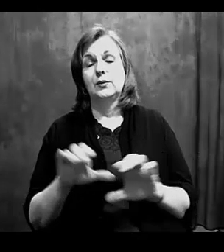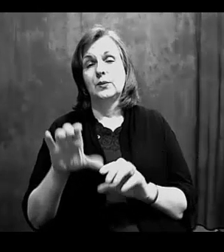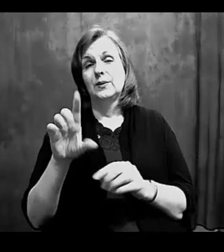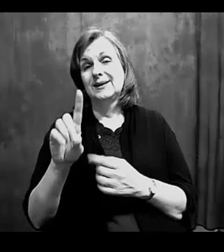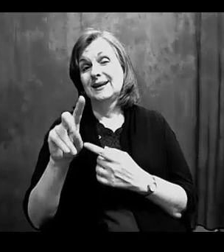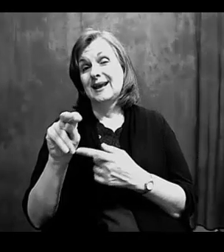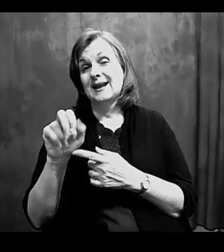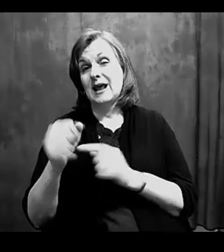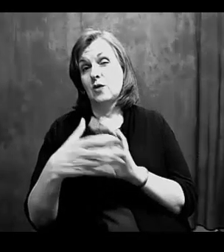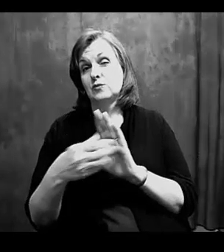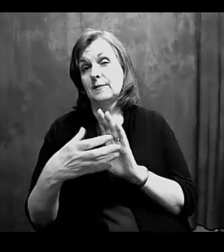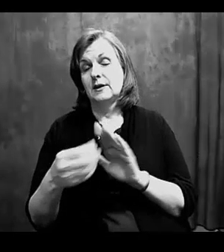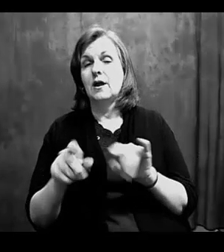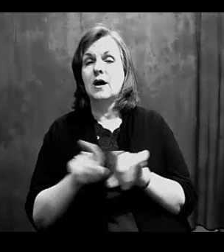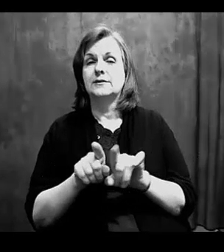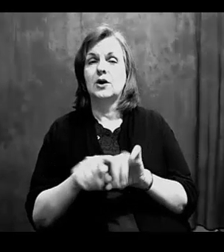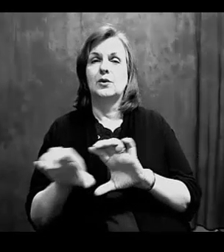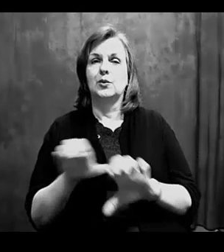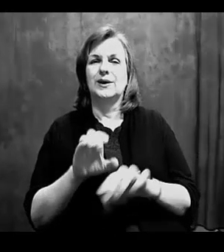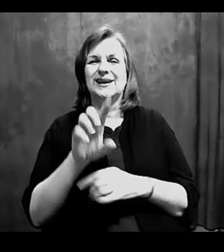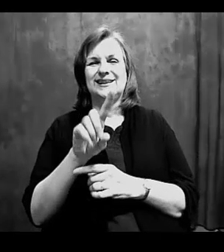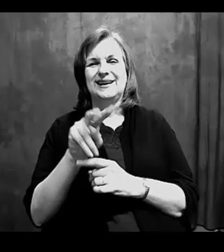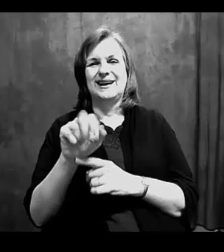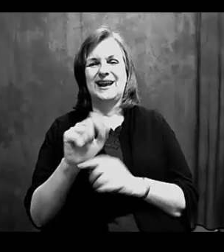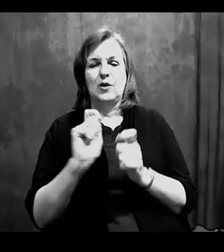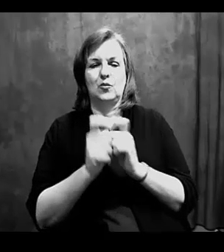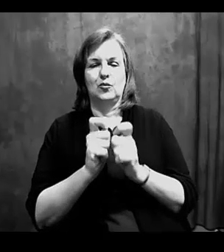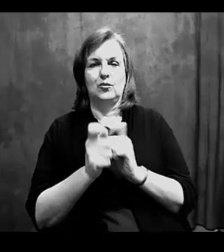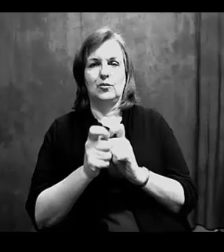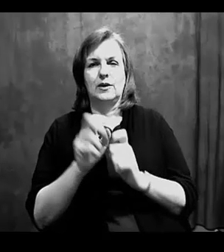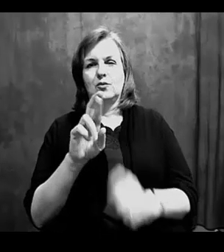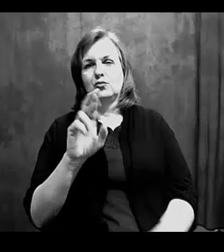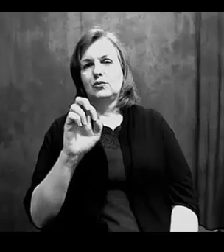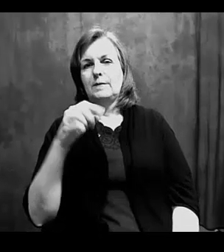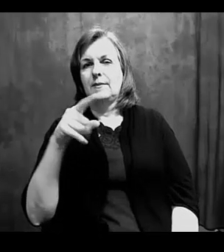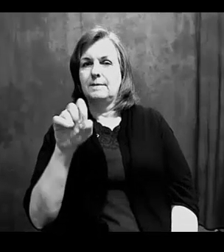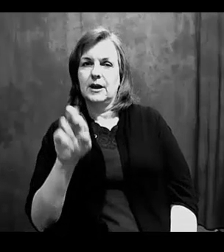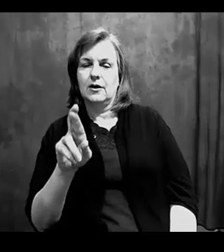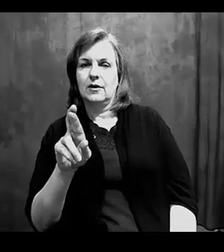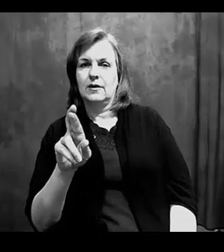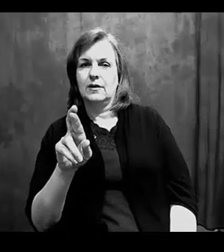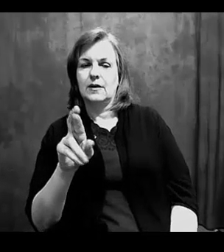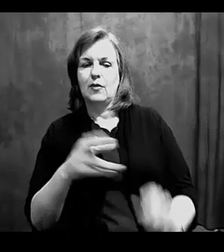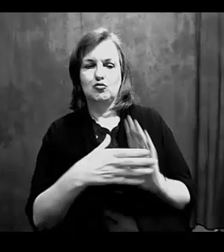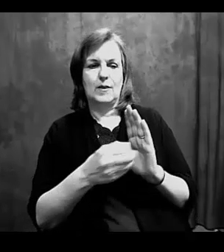we are doing DNA replication but we're also been doing DNA repair at the same time